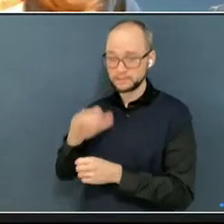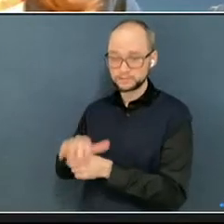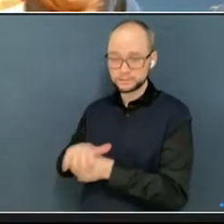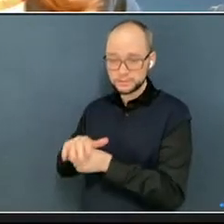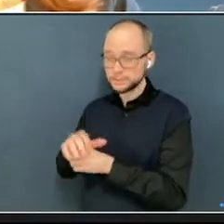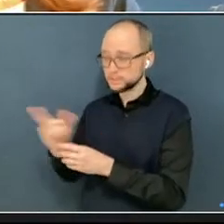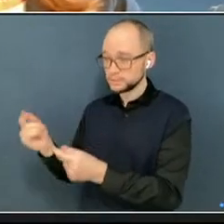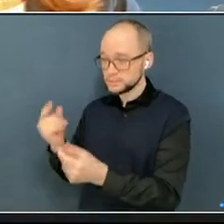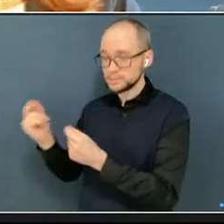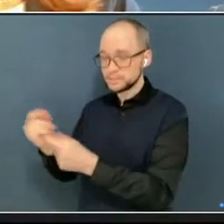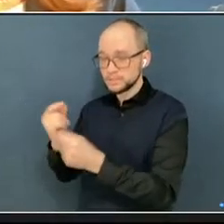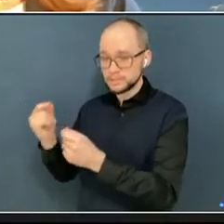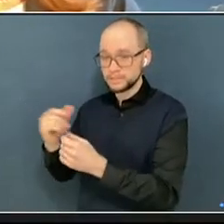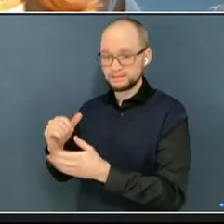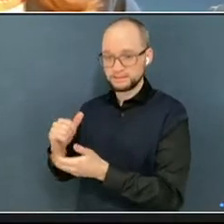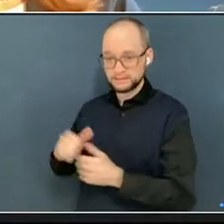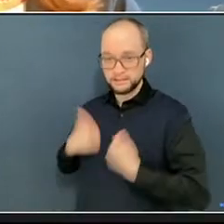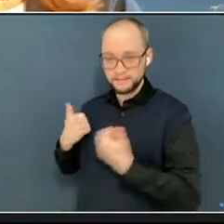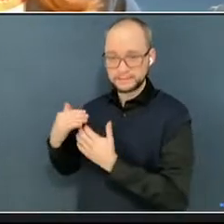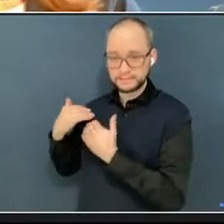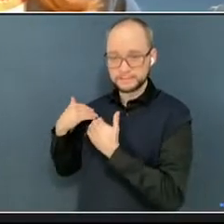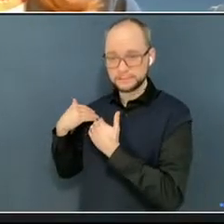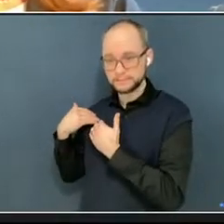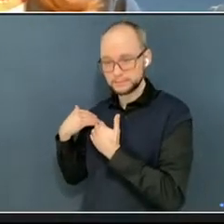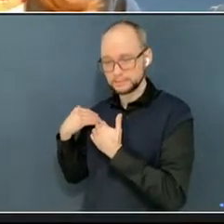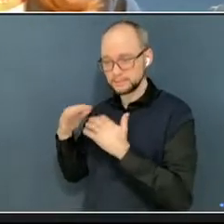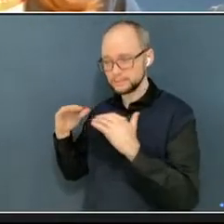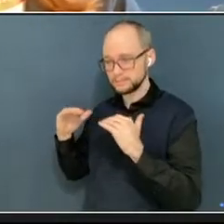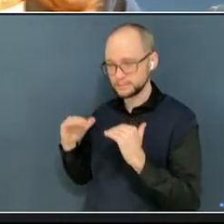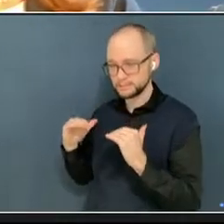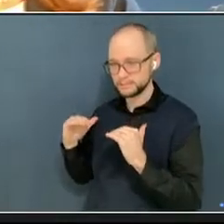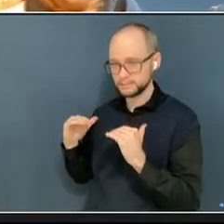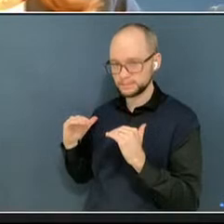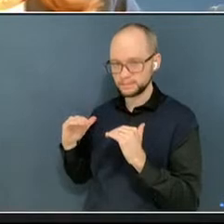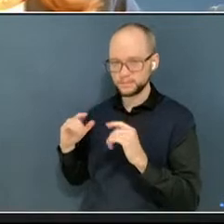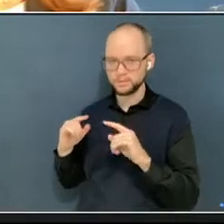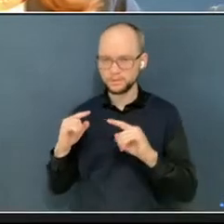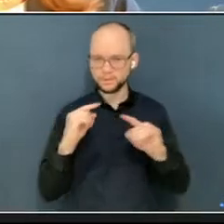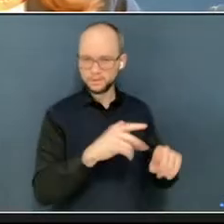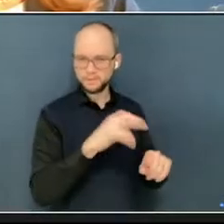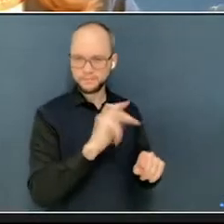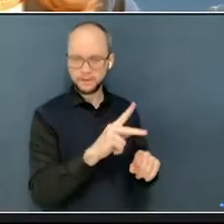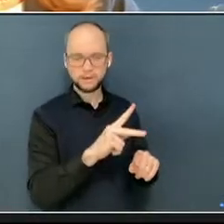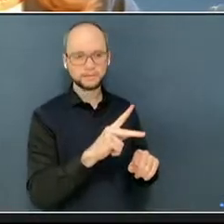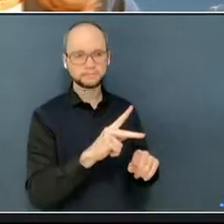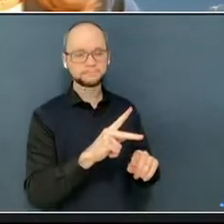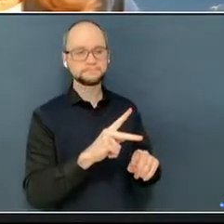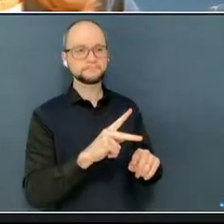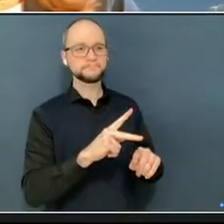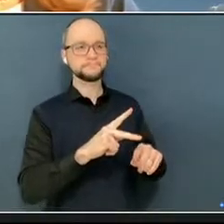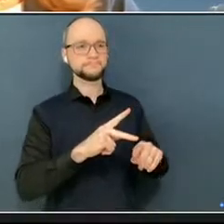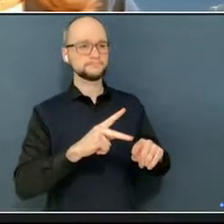And you renew yourself, you take in nature in all its beauties. You may have a favorite park